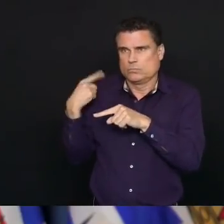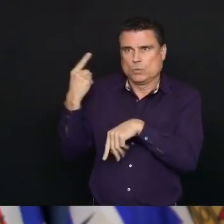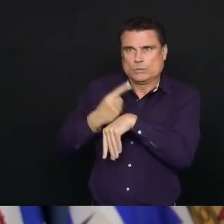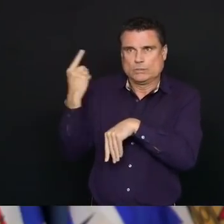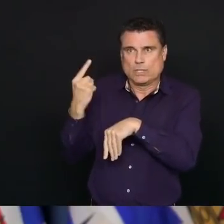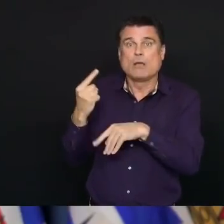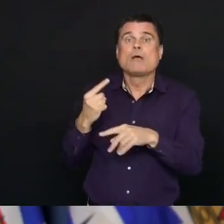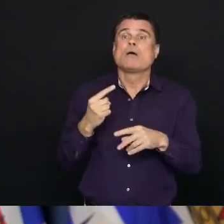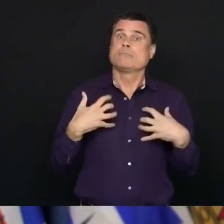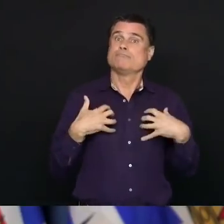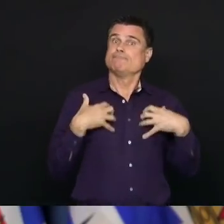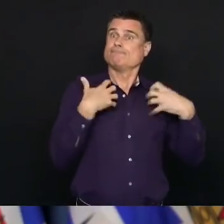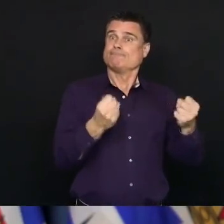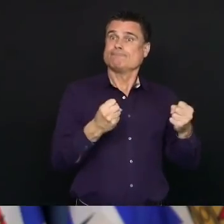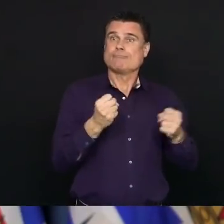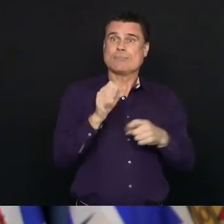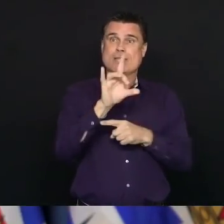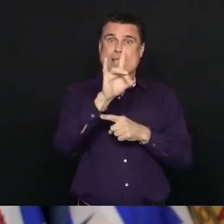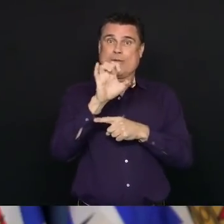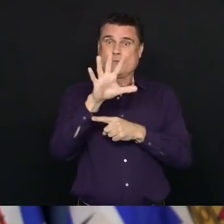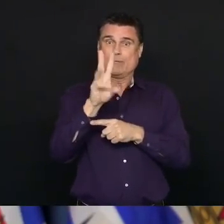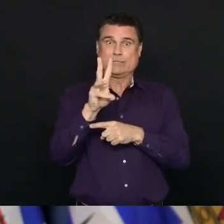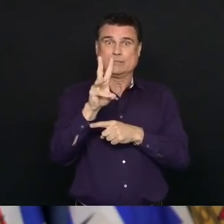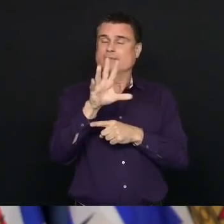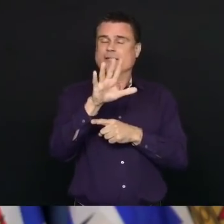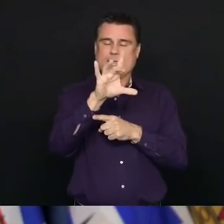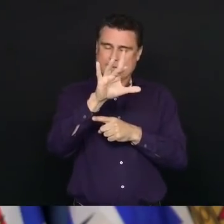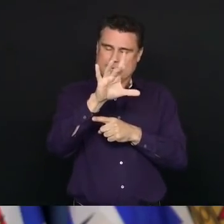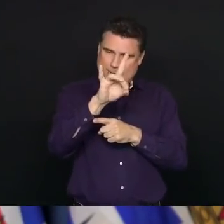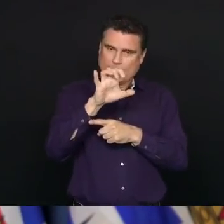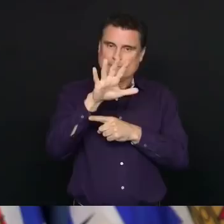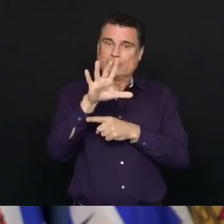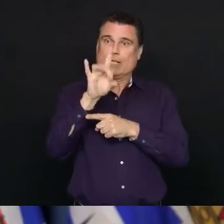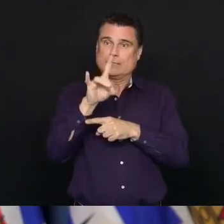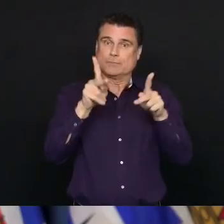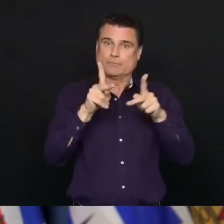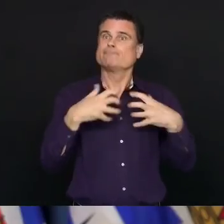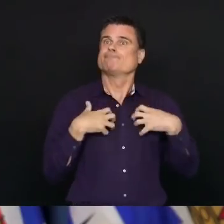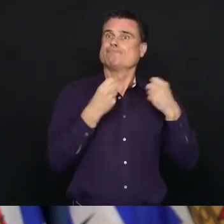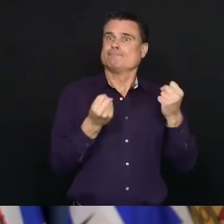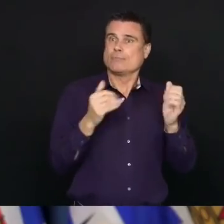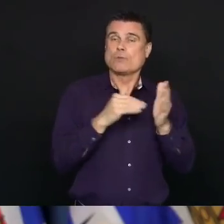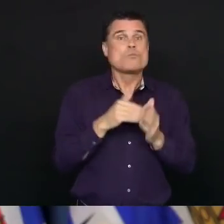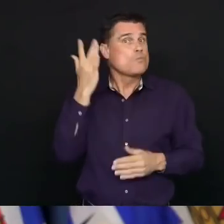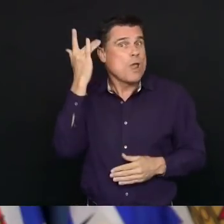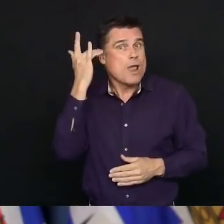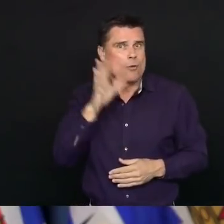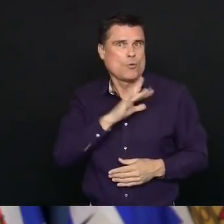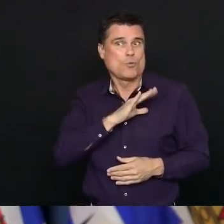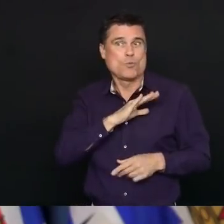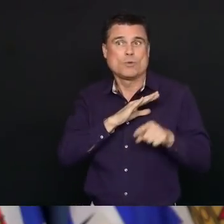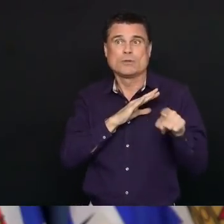to the fact that people are and can get well but they need to do what